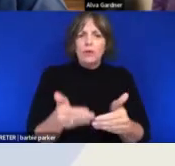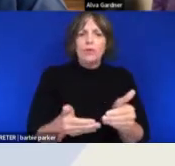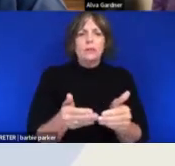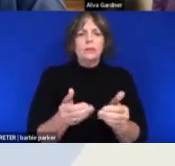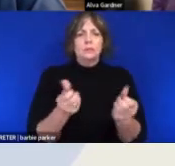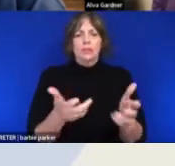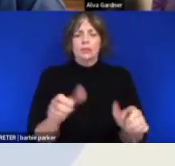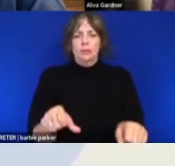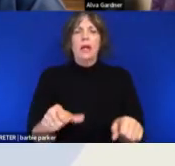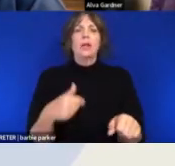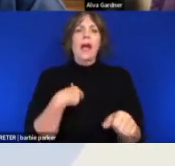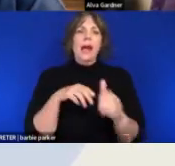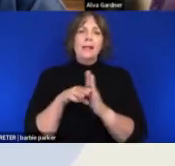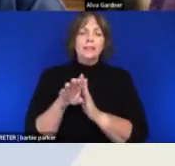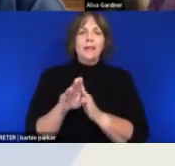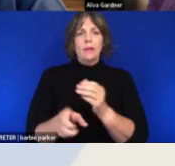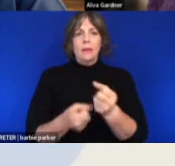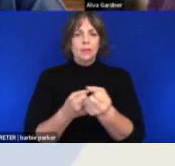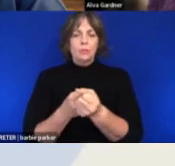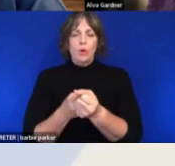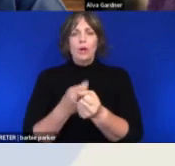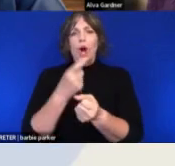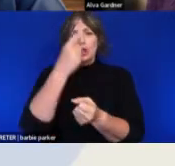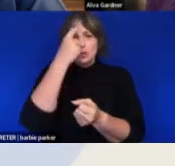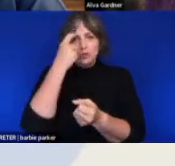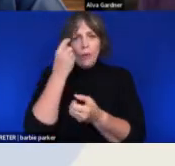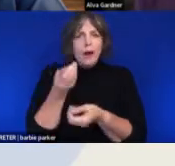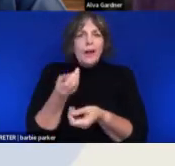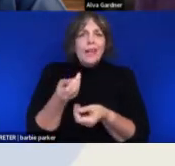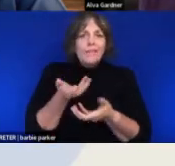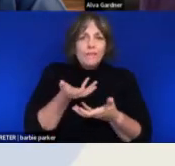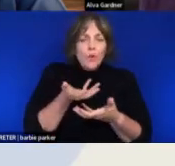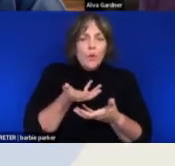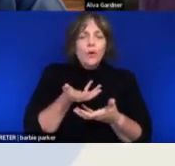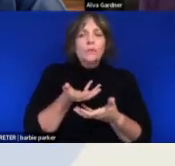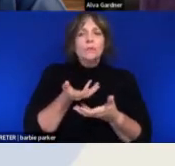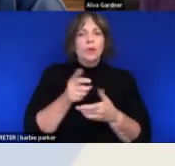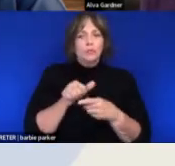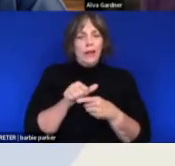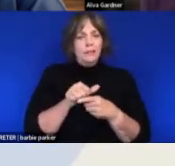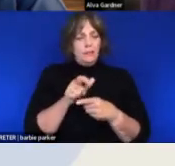informed develop and support trauma-informed practices for those who are using services and supports and those who are